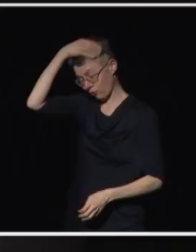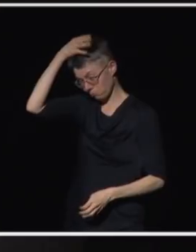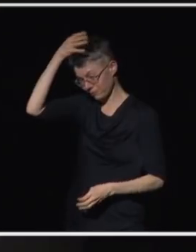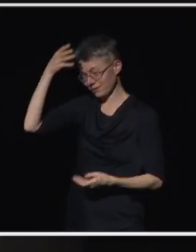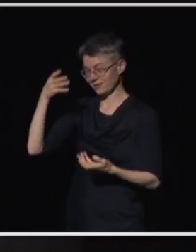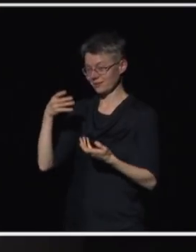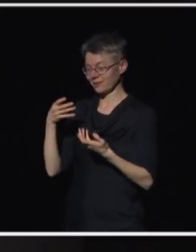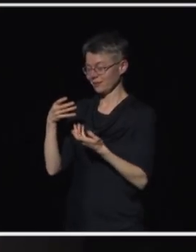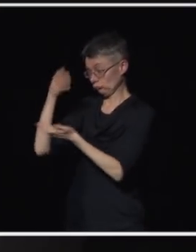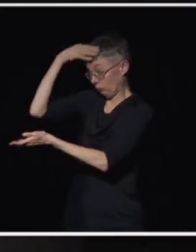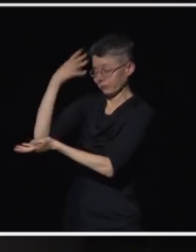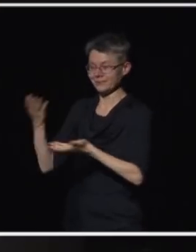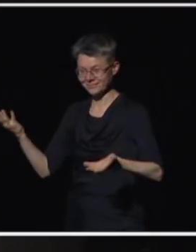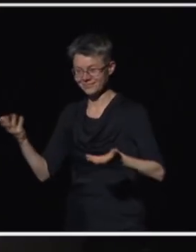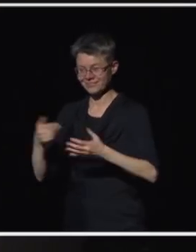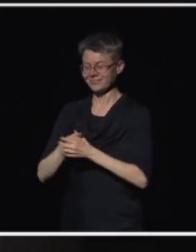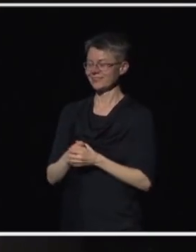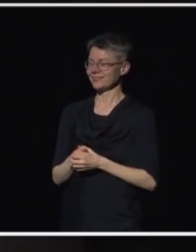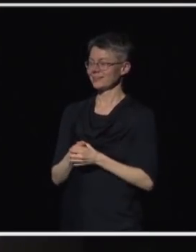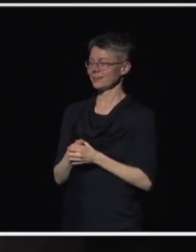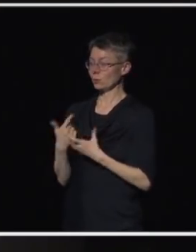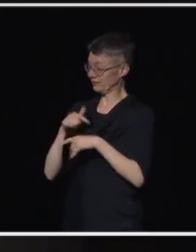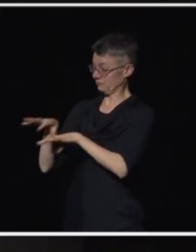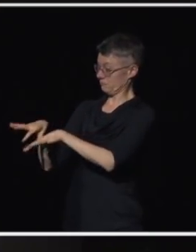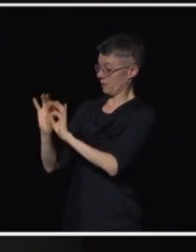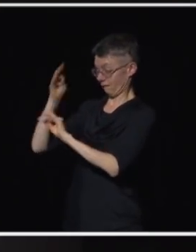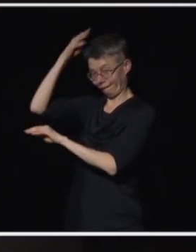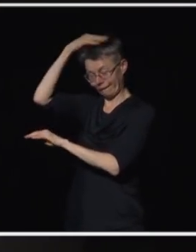I think that just says enough right there. I'll just say his name.